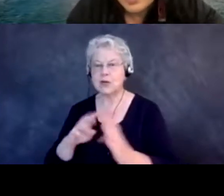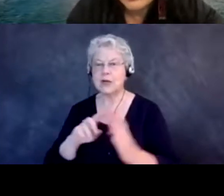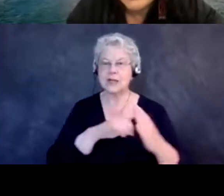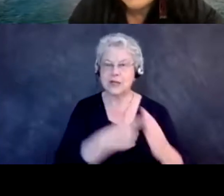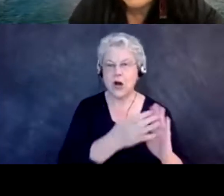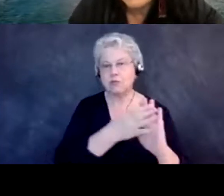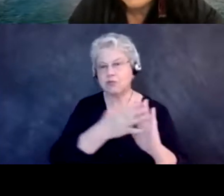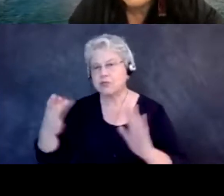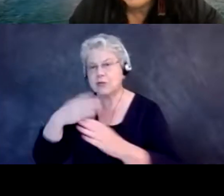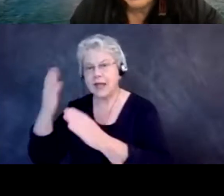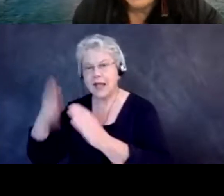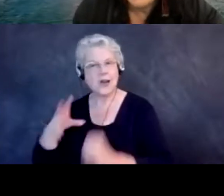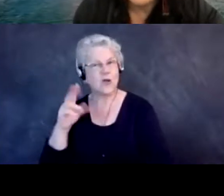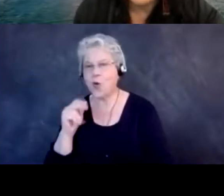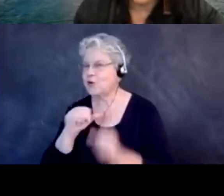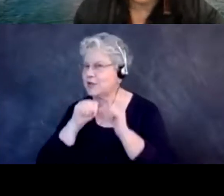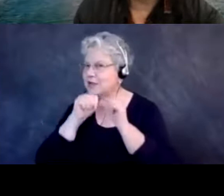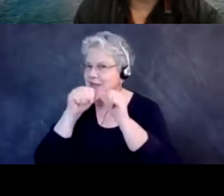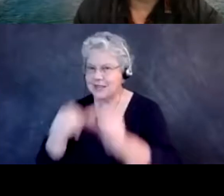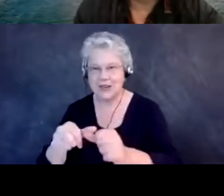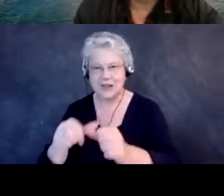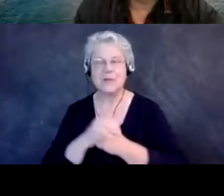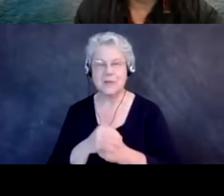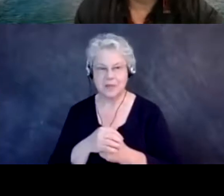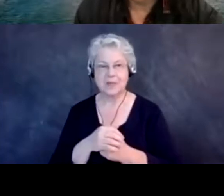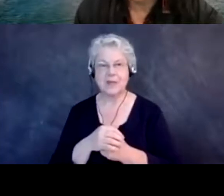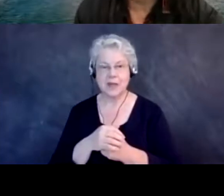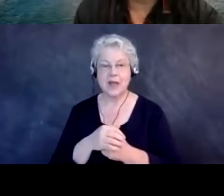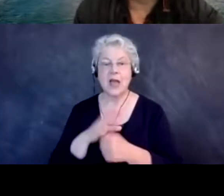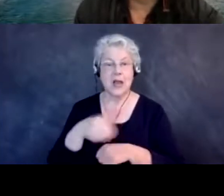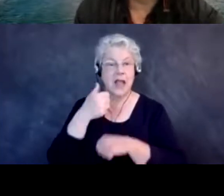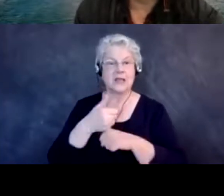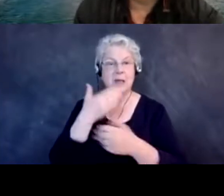Create safer place for sharing, giving and build stronger intentional relationships.